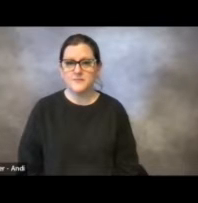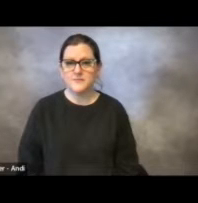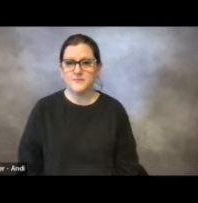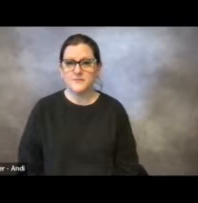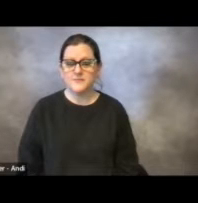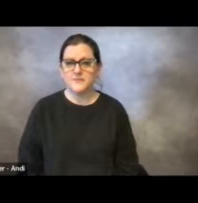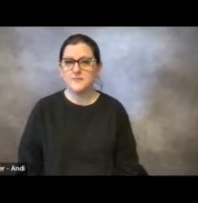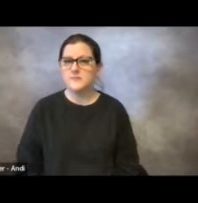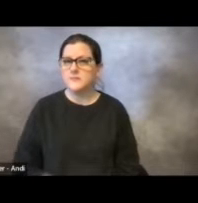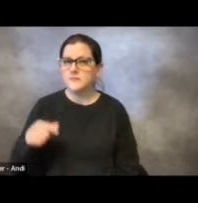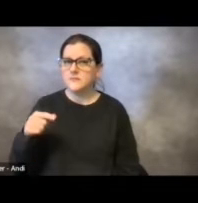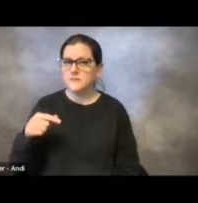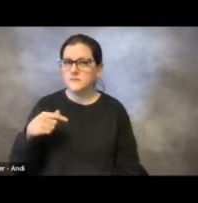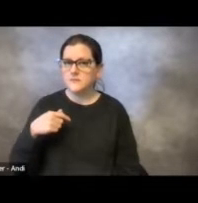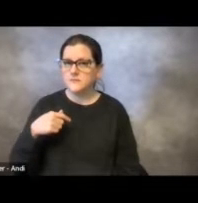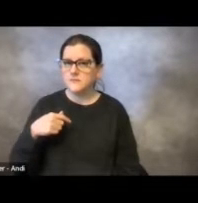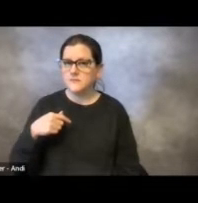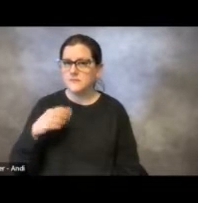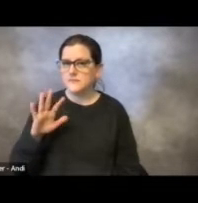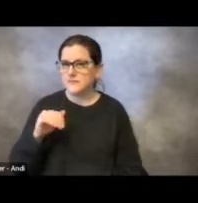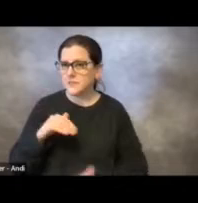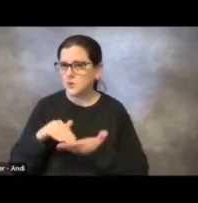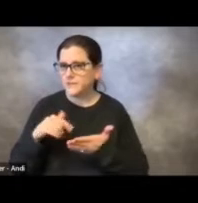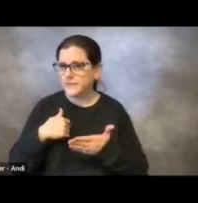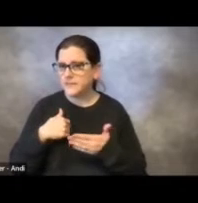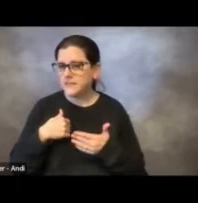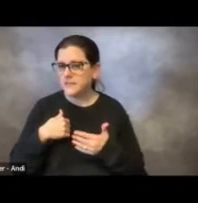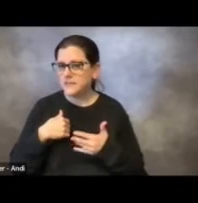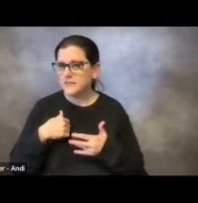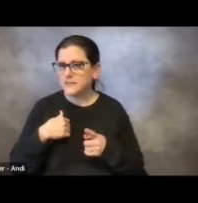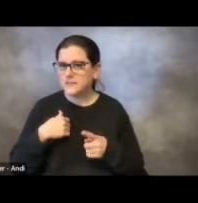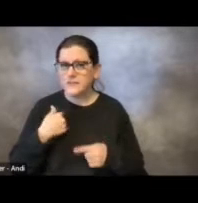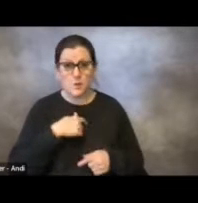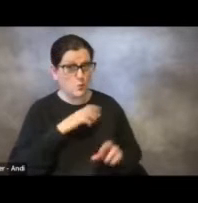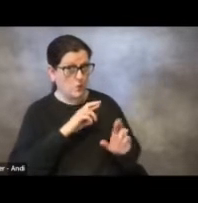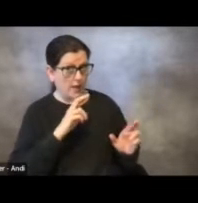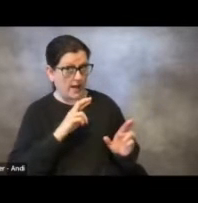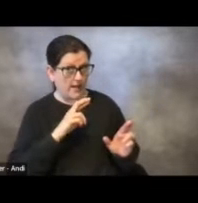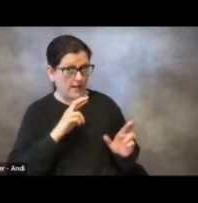is a joke. Excuse me. Terry Camacho-Gonsalves: We are ready. Monique Dr. Pappadis is